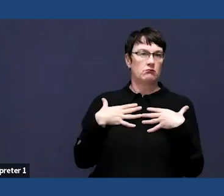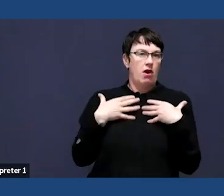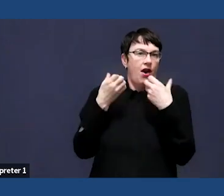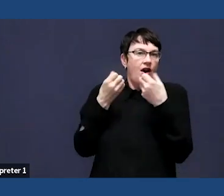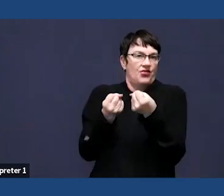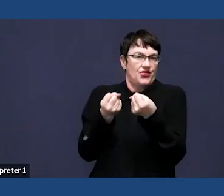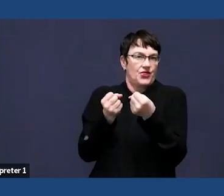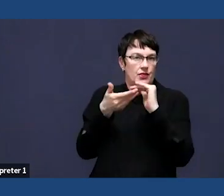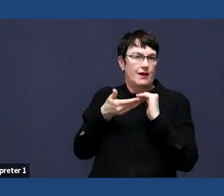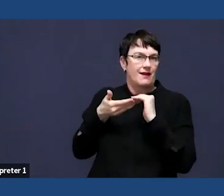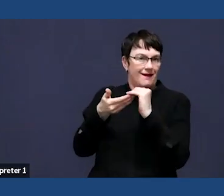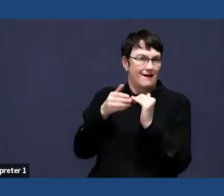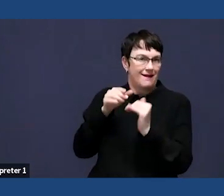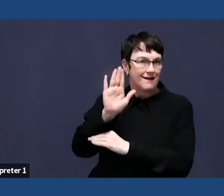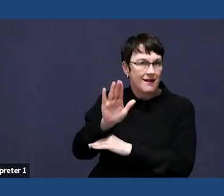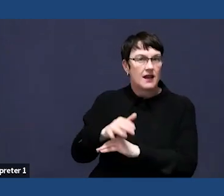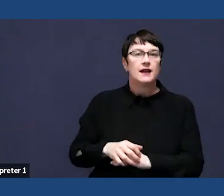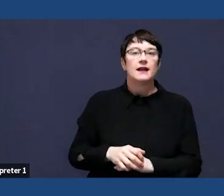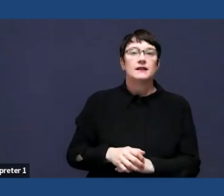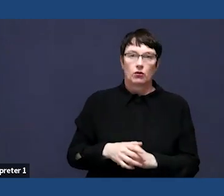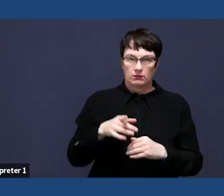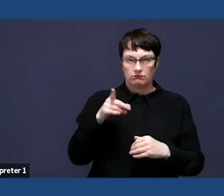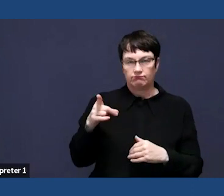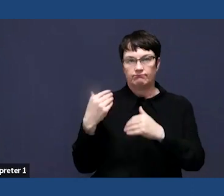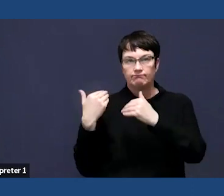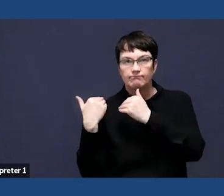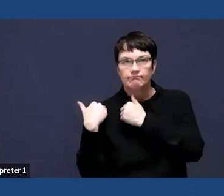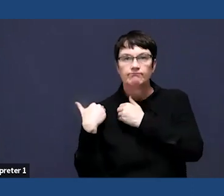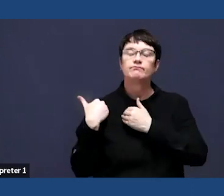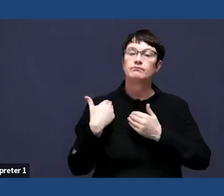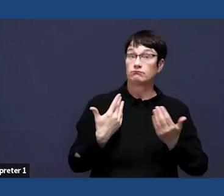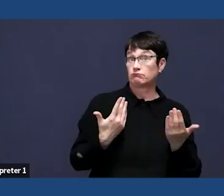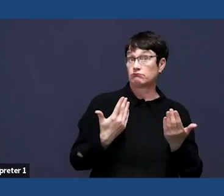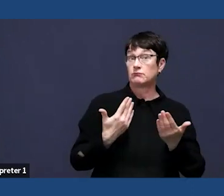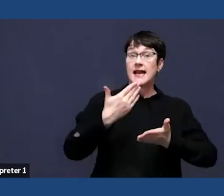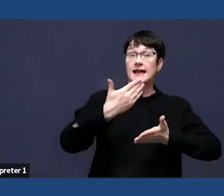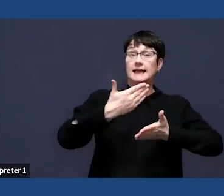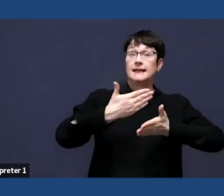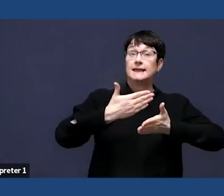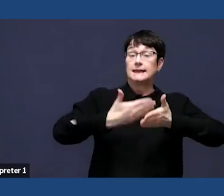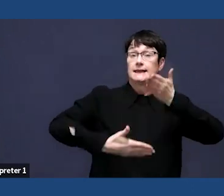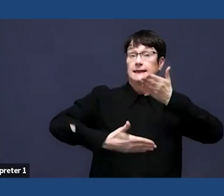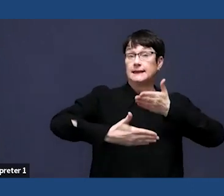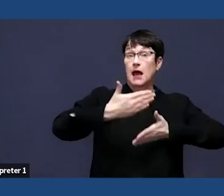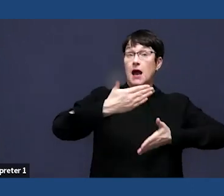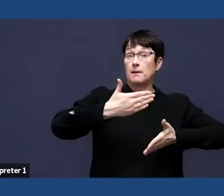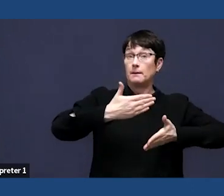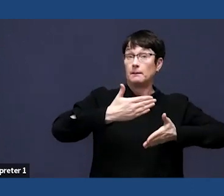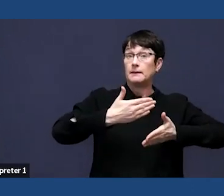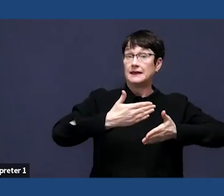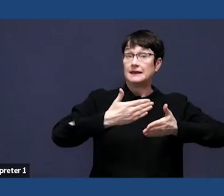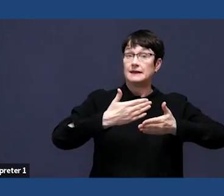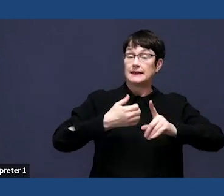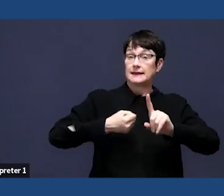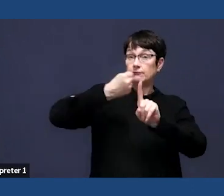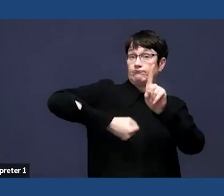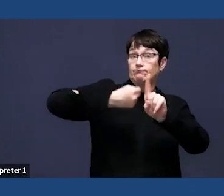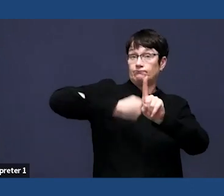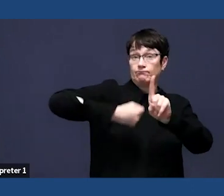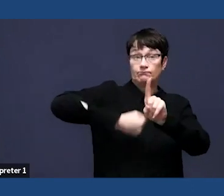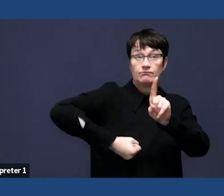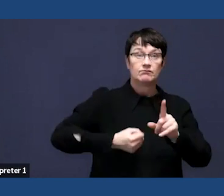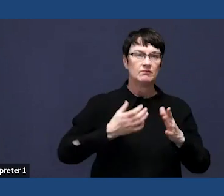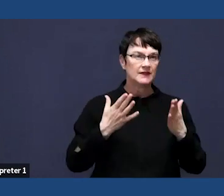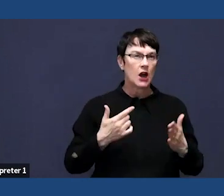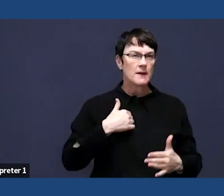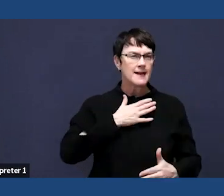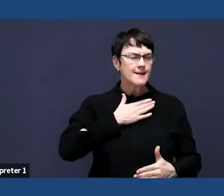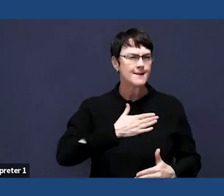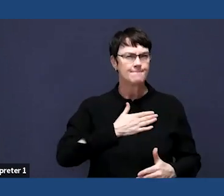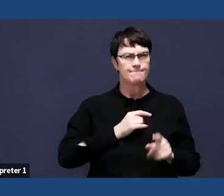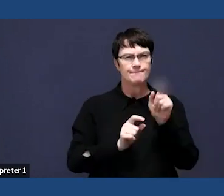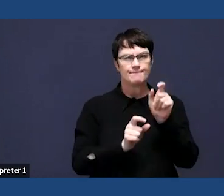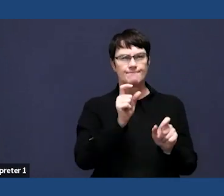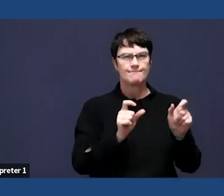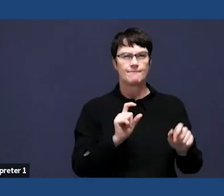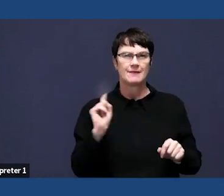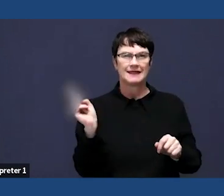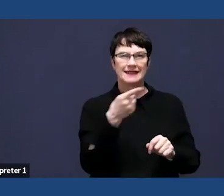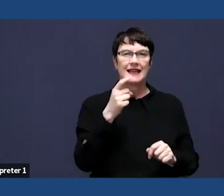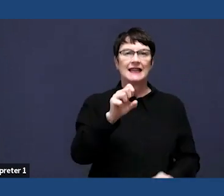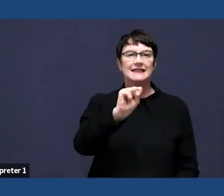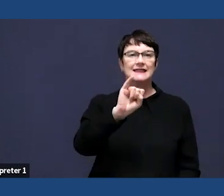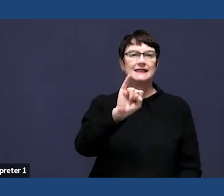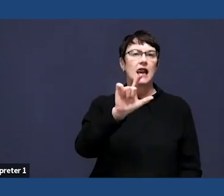With this distinct panel I will ask each one of them to give an overarching comment of